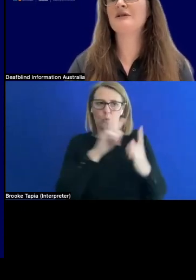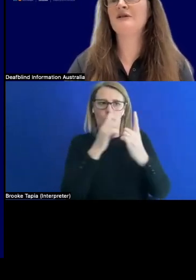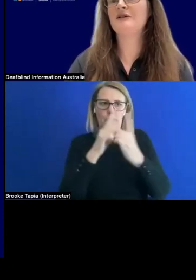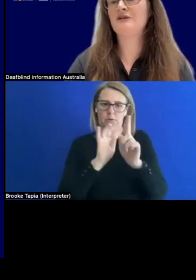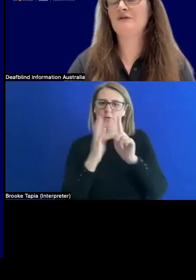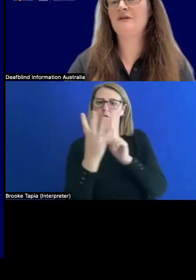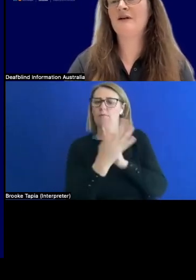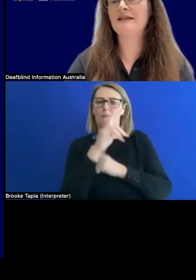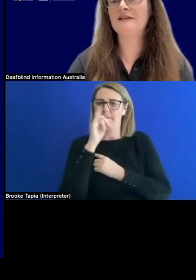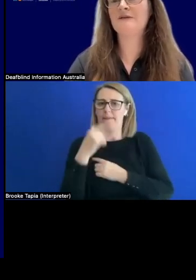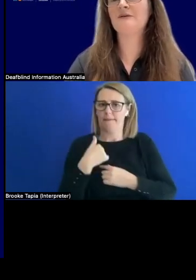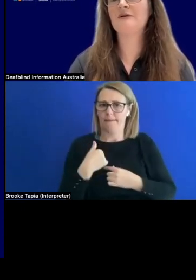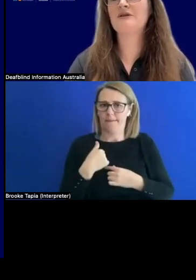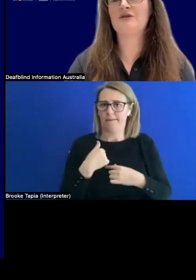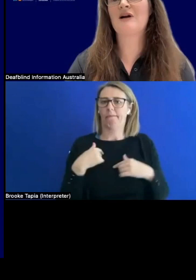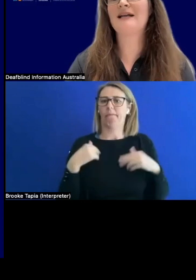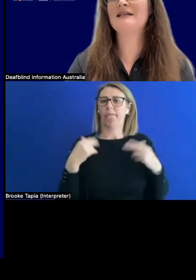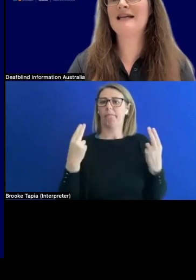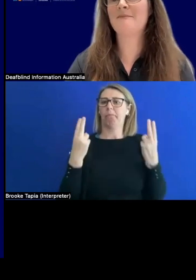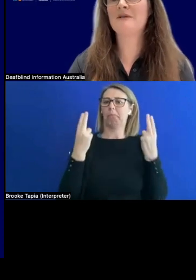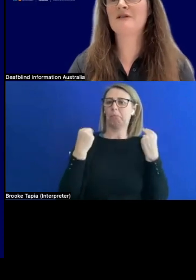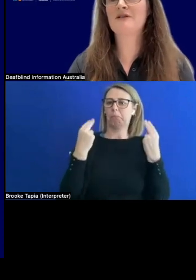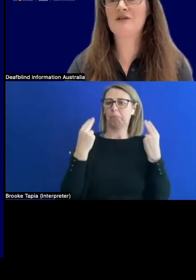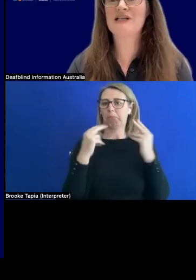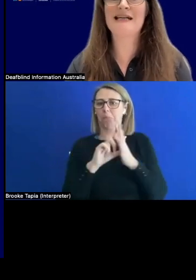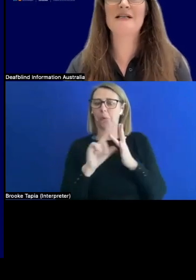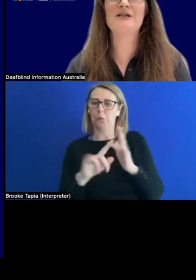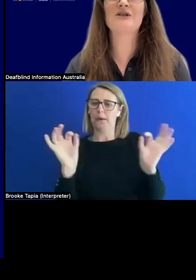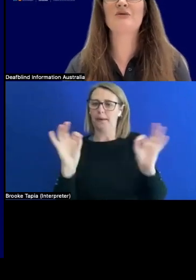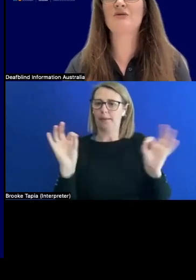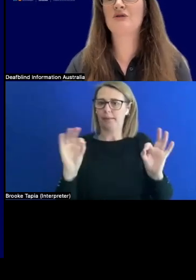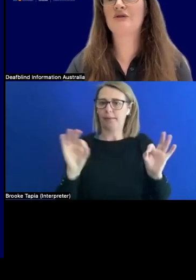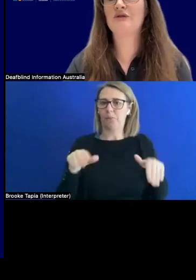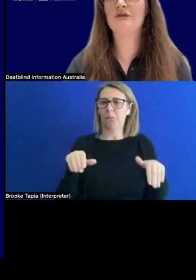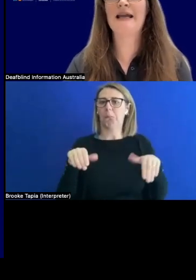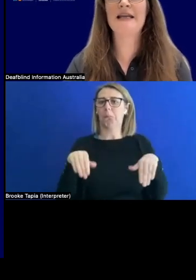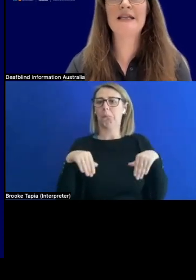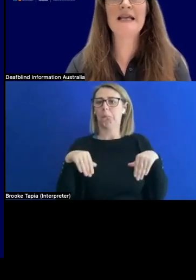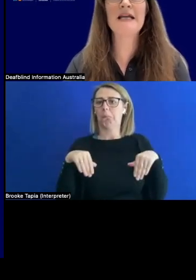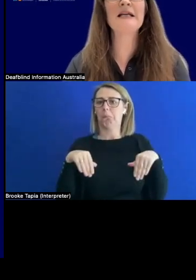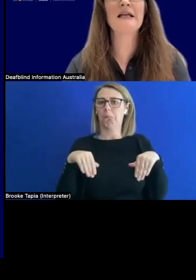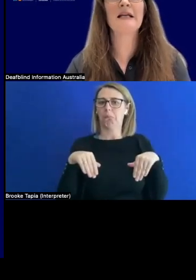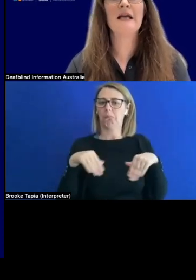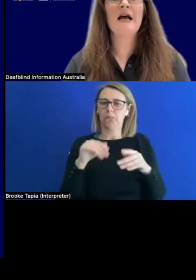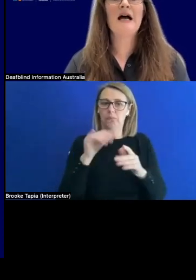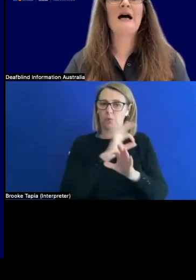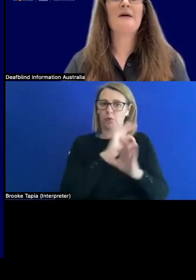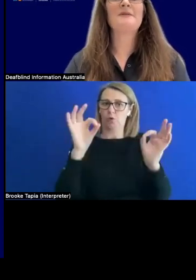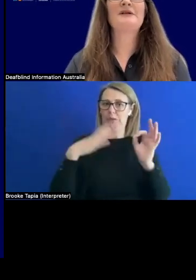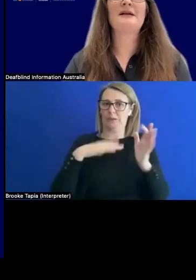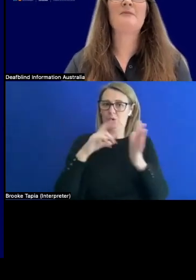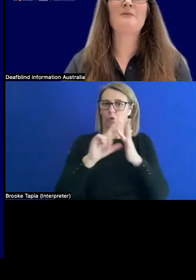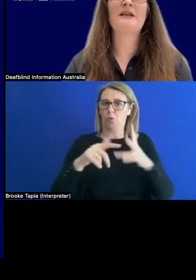so you do very little to try and attempt to change or do anything. So, someone with